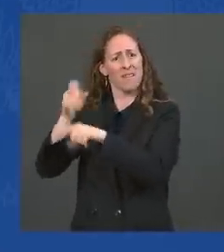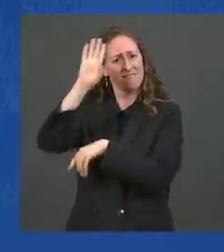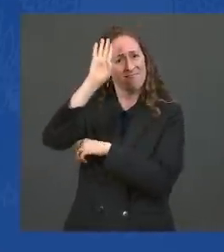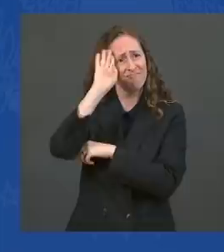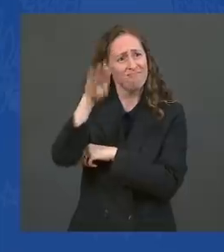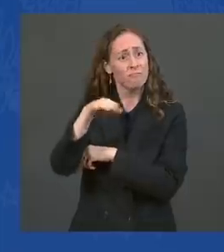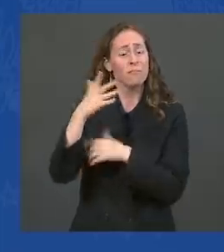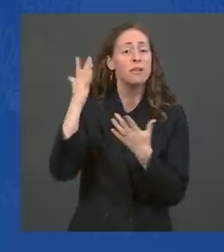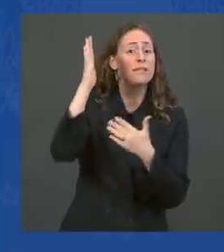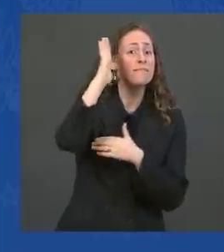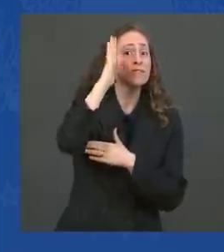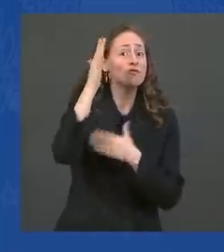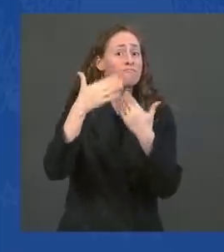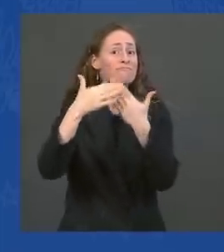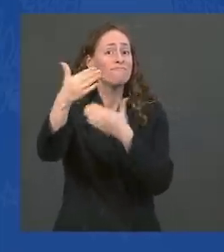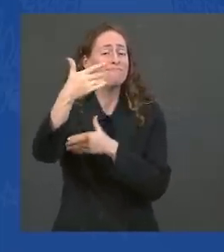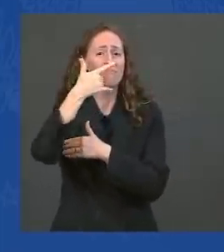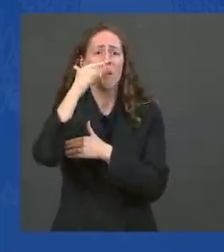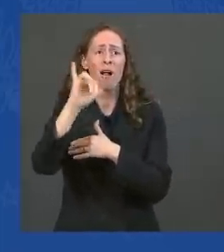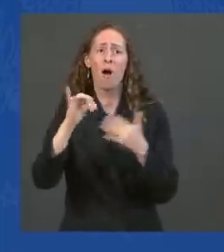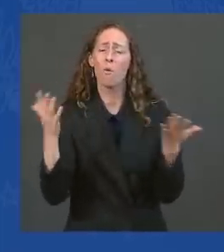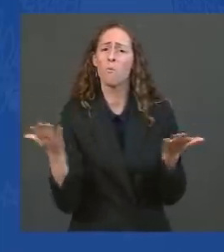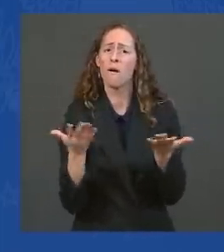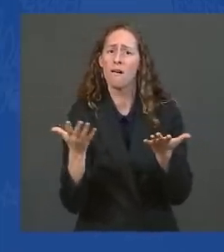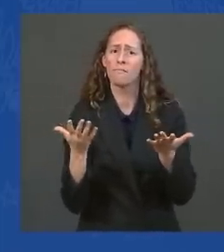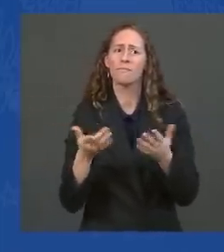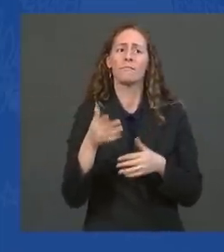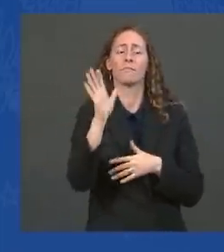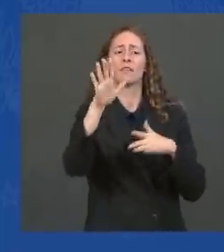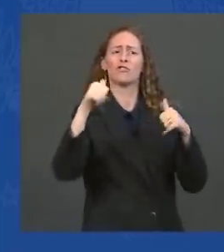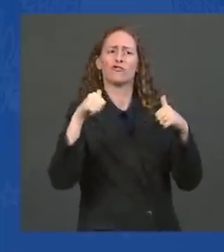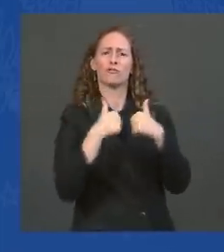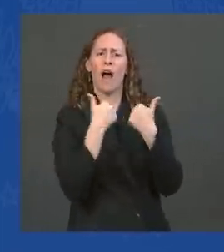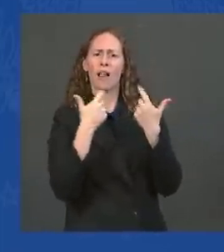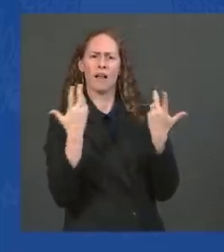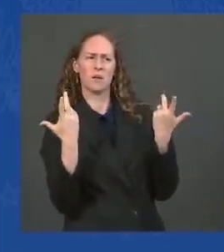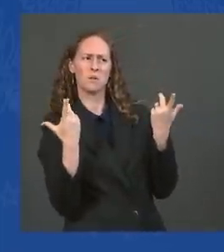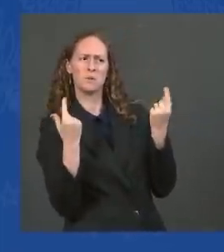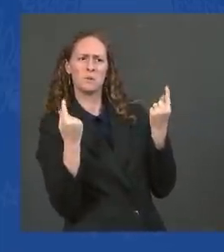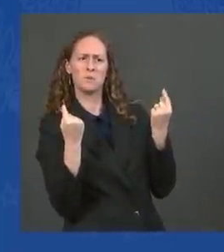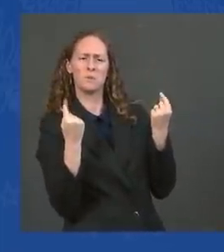To meet these challenges, to help deliver the security and stability our region needs,